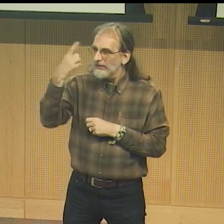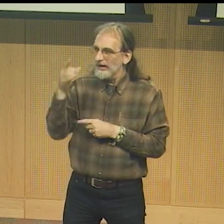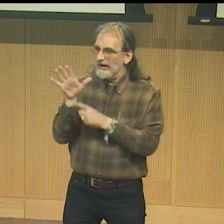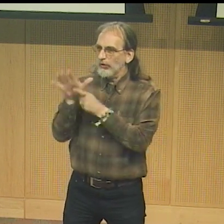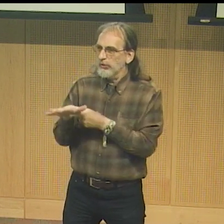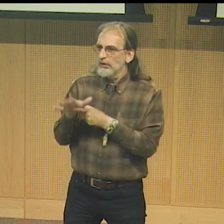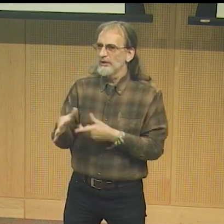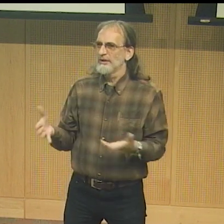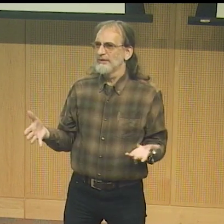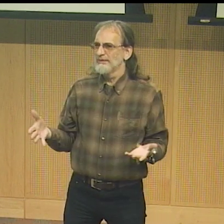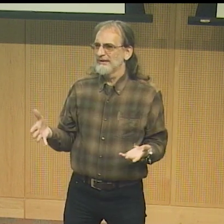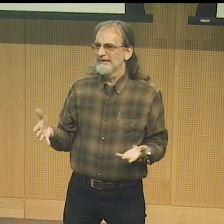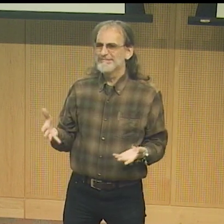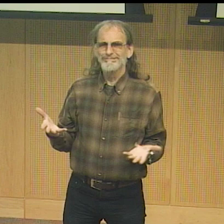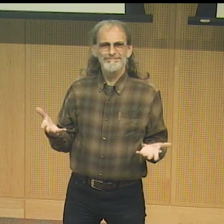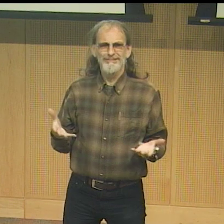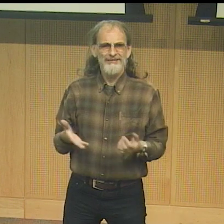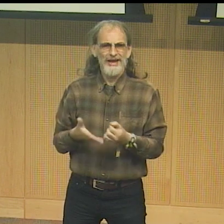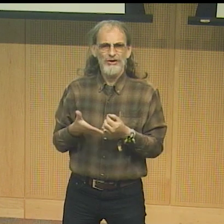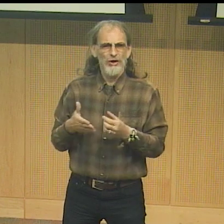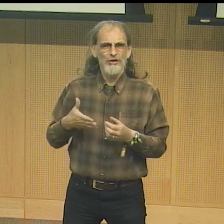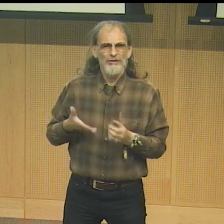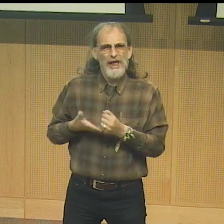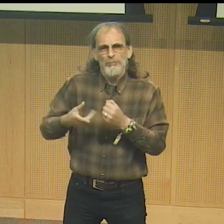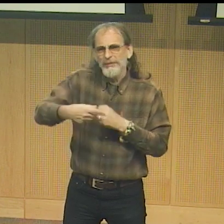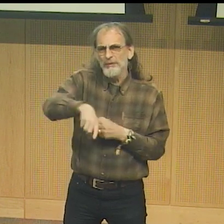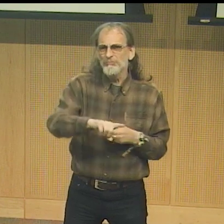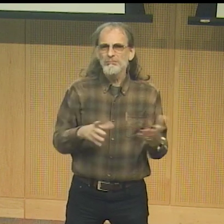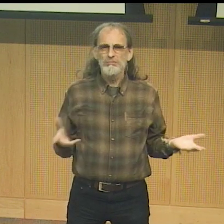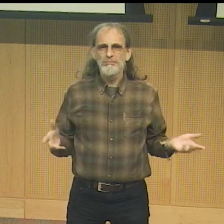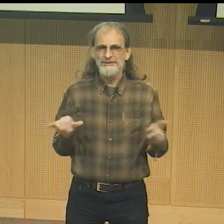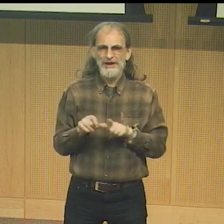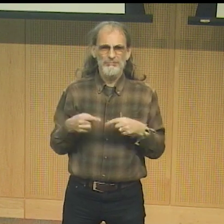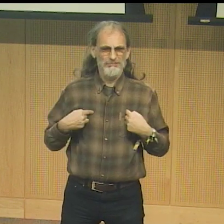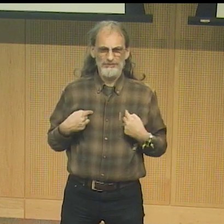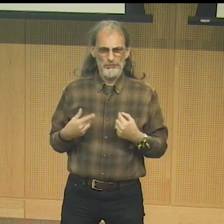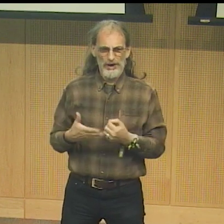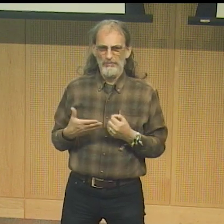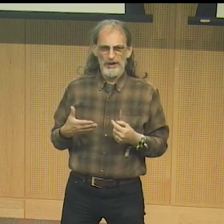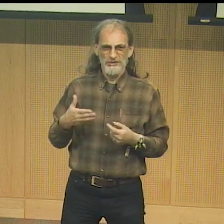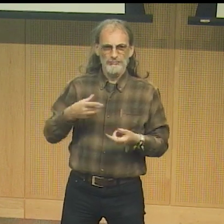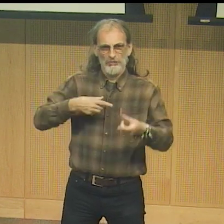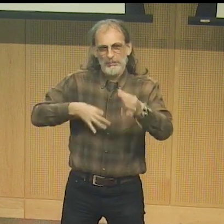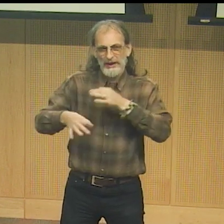That is not the purpose and it helps no one. It doesn't help us to bicker and argue between each other